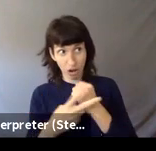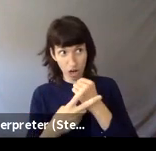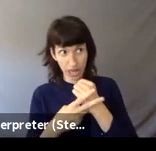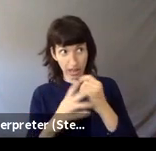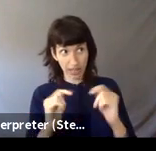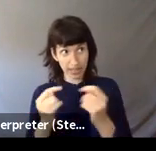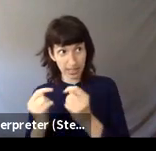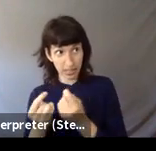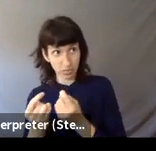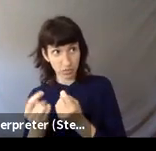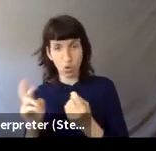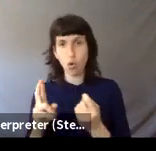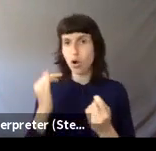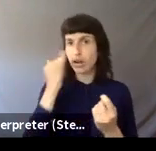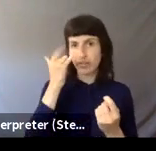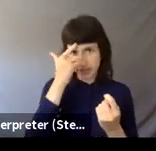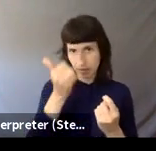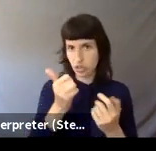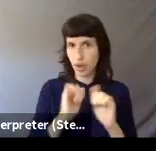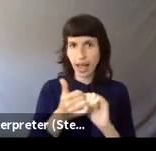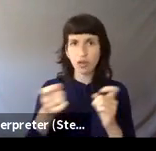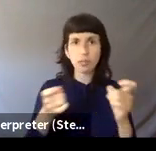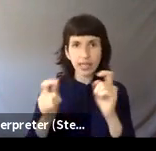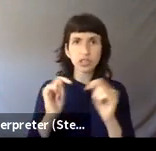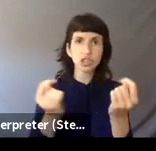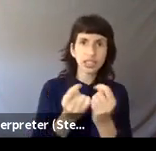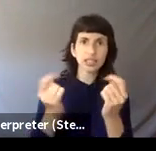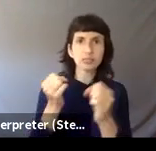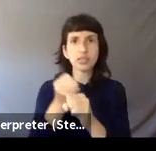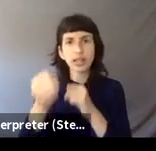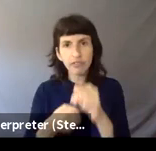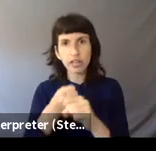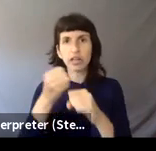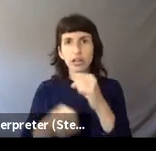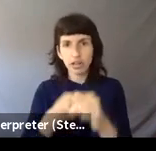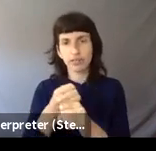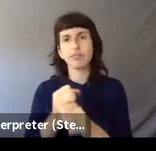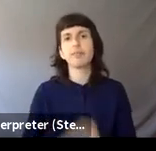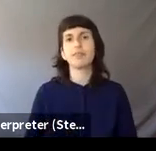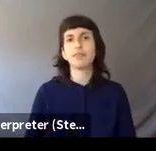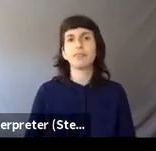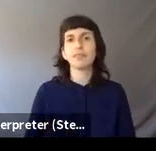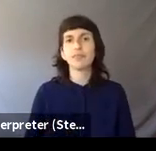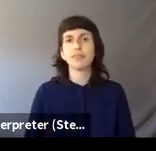Archiving, as a teacher, you will not have access to archive a team. Districts can choose to archive teams if that's something they're going do at the district level. You're going to want to check